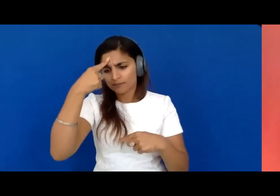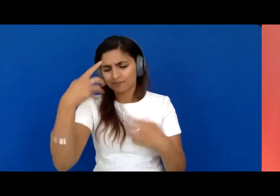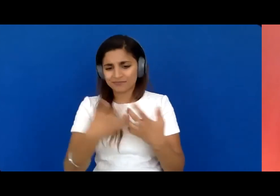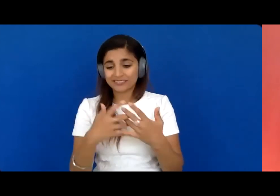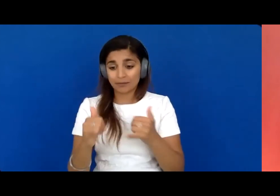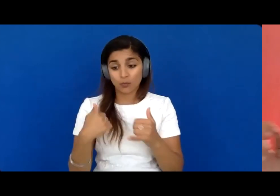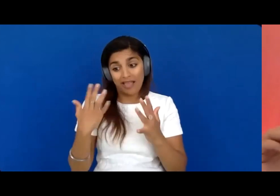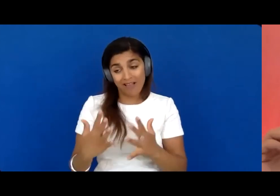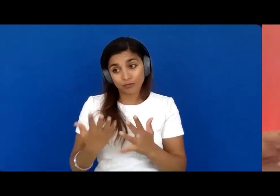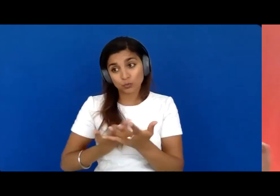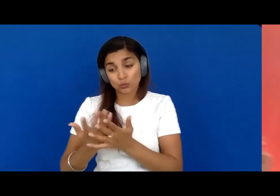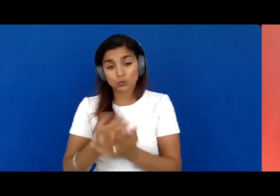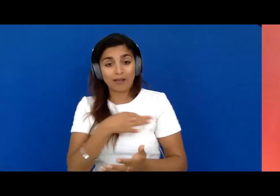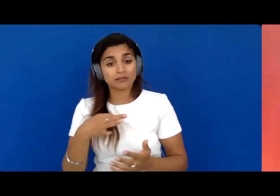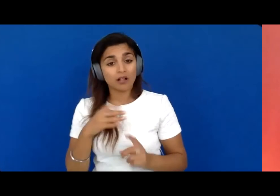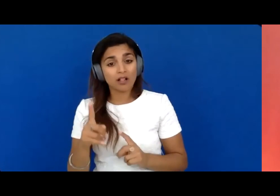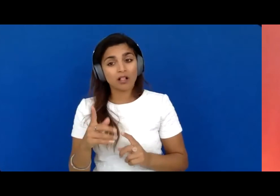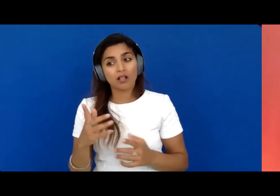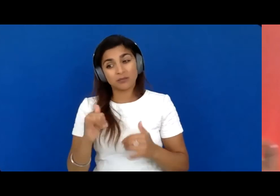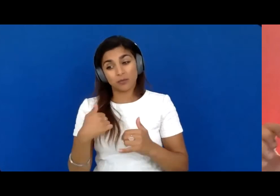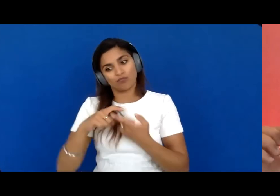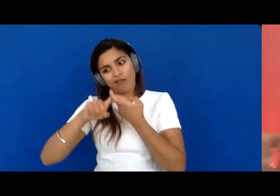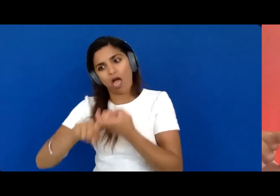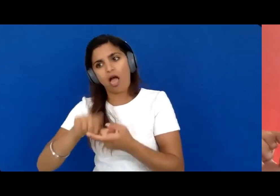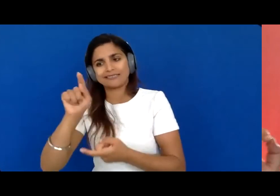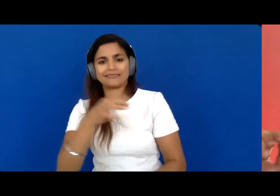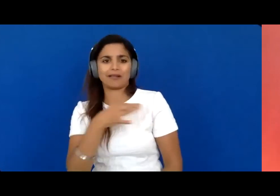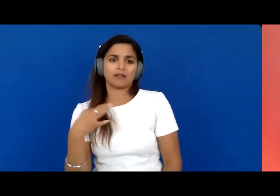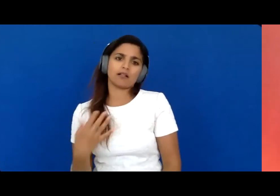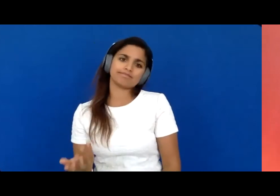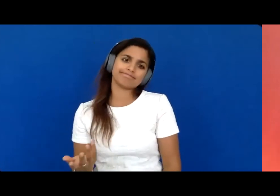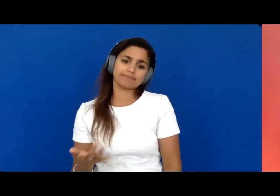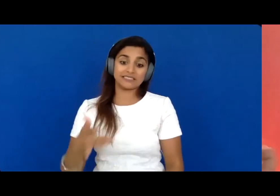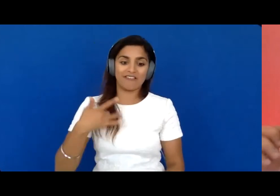or even have to rely on the medical to survive distress and illness and as we